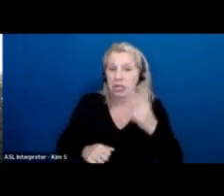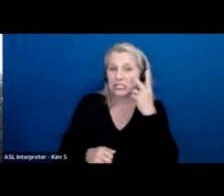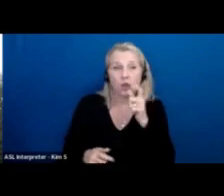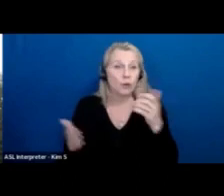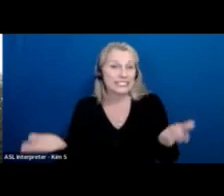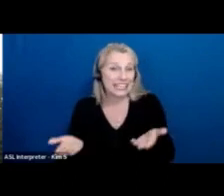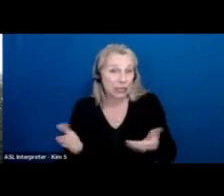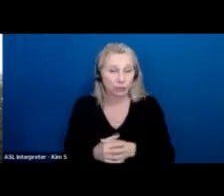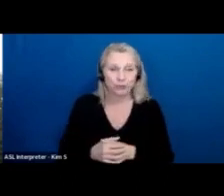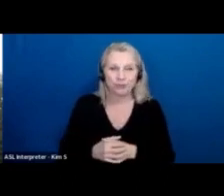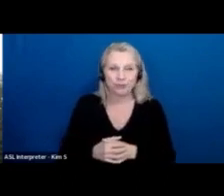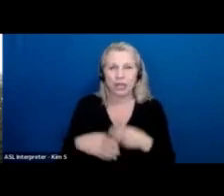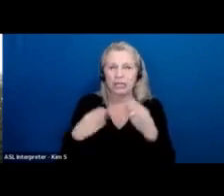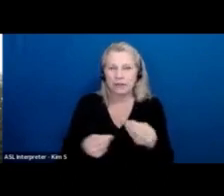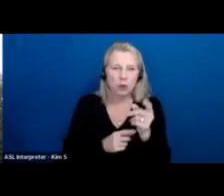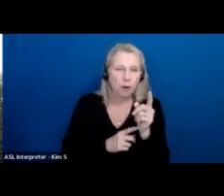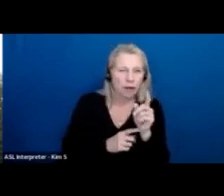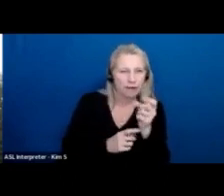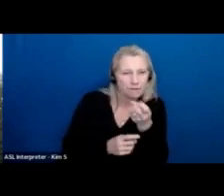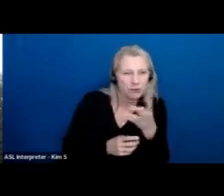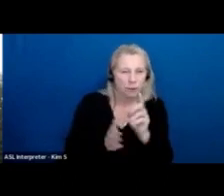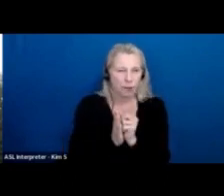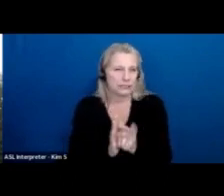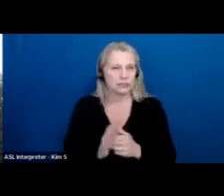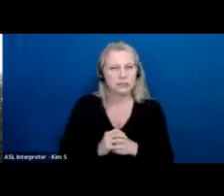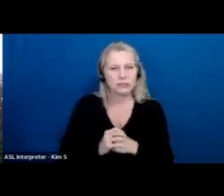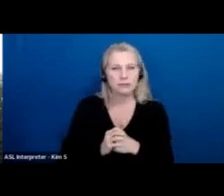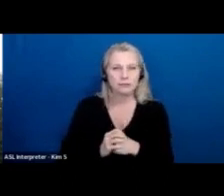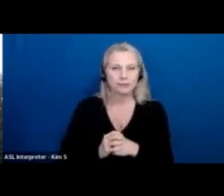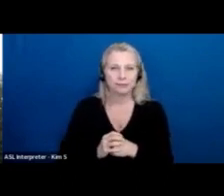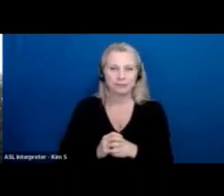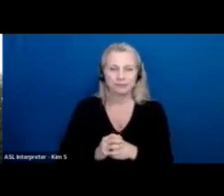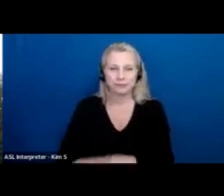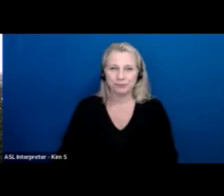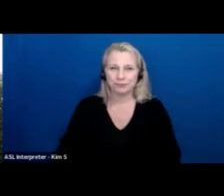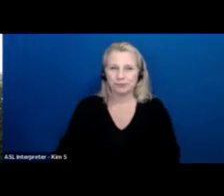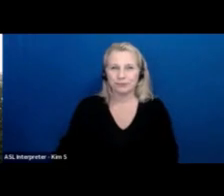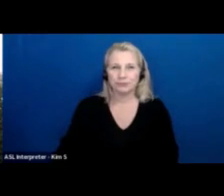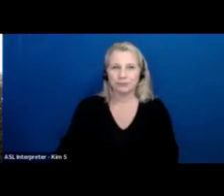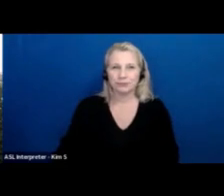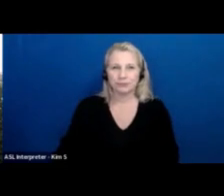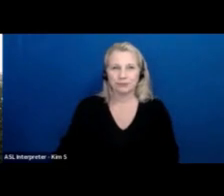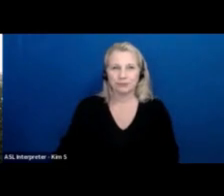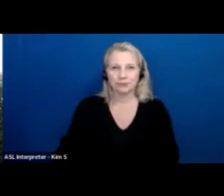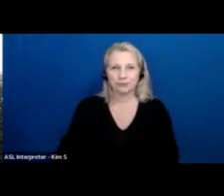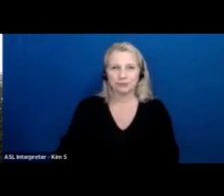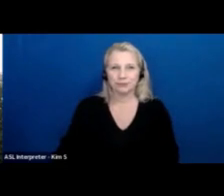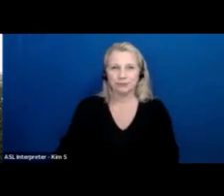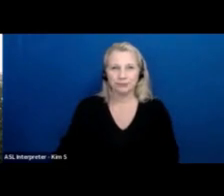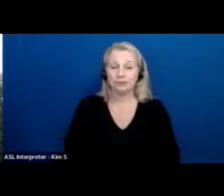So I'll give folks a few moments to do that. And it's nice to see everyone saying hello in chat as